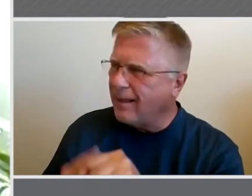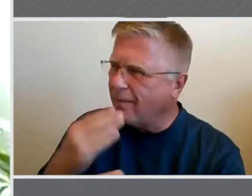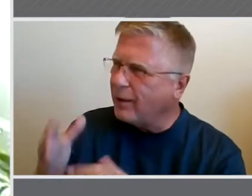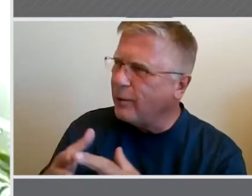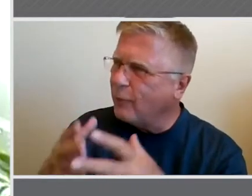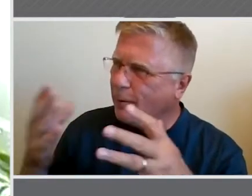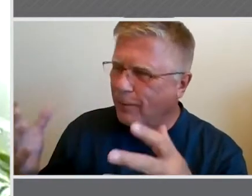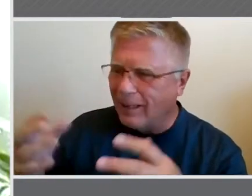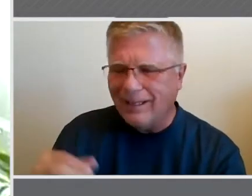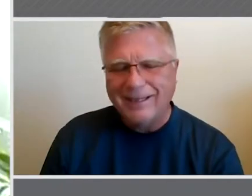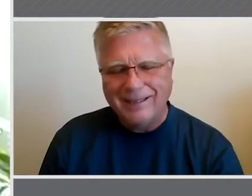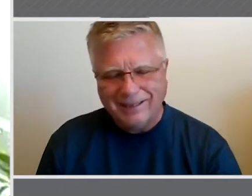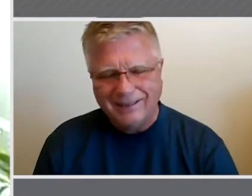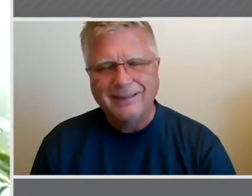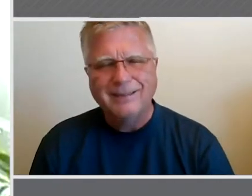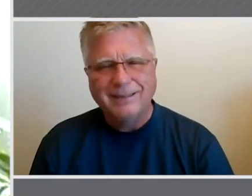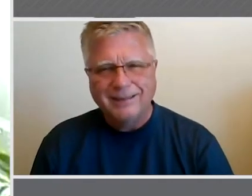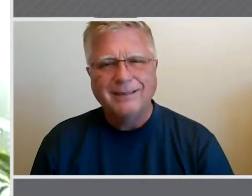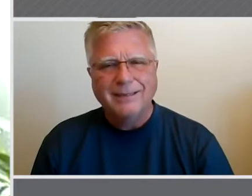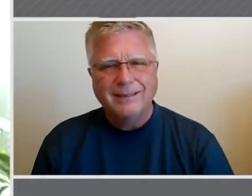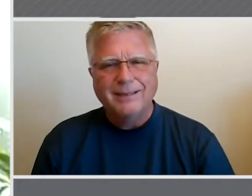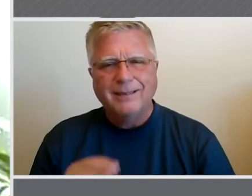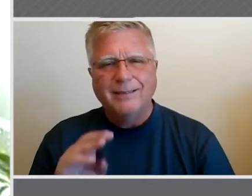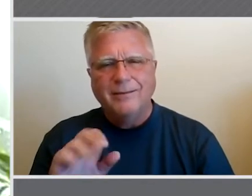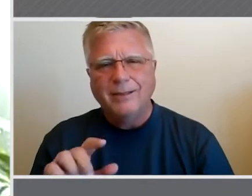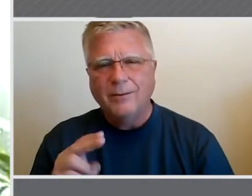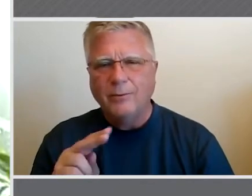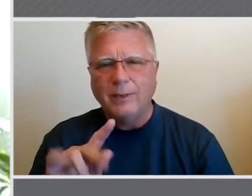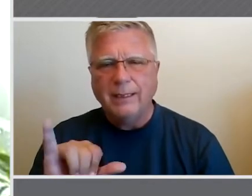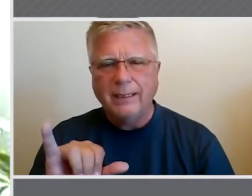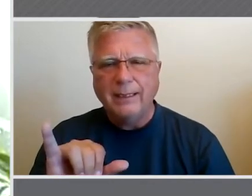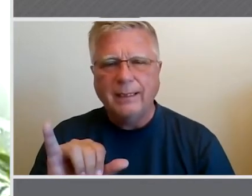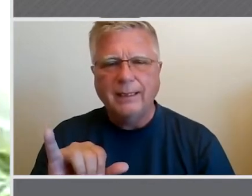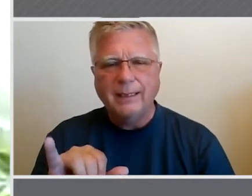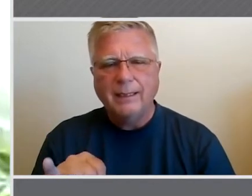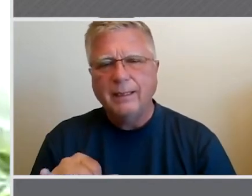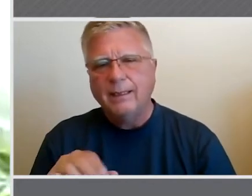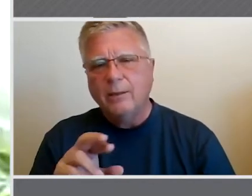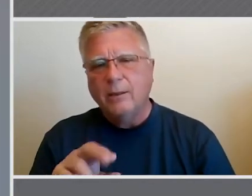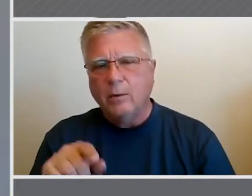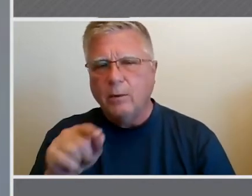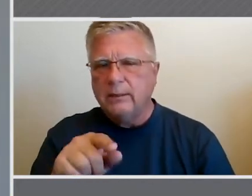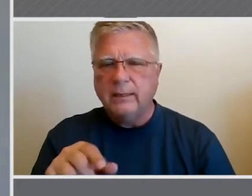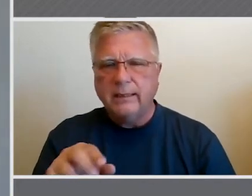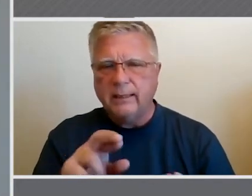Well, when he gets, because their screen loaded with their slides I just want to say there's a great question.